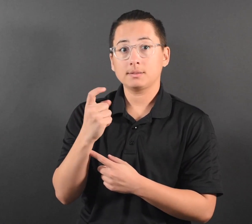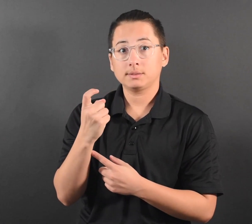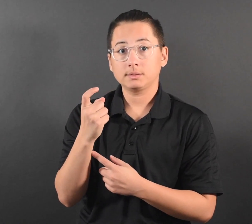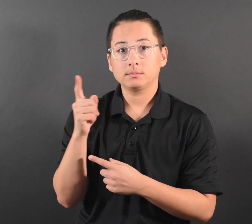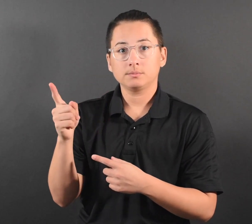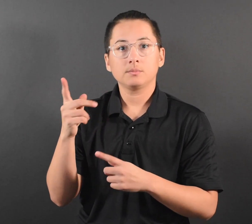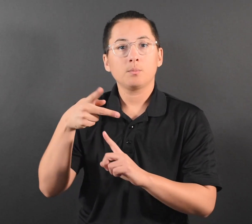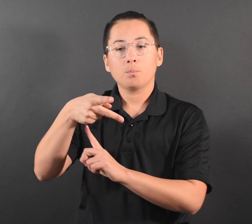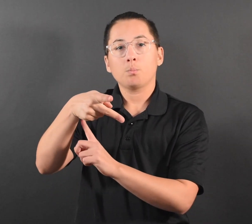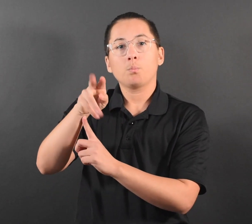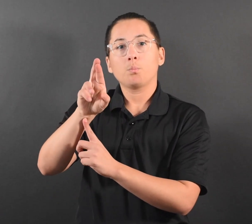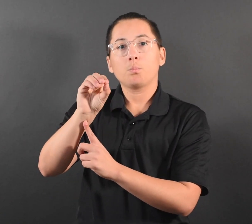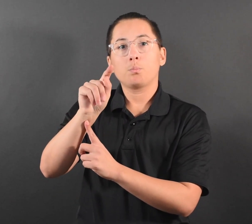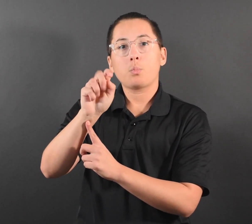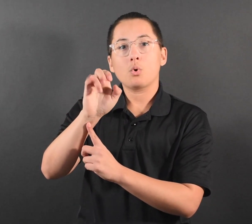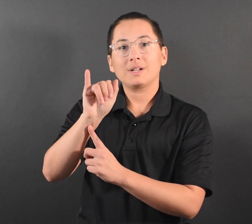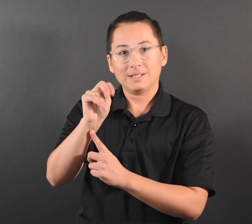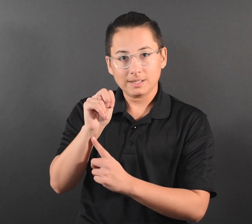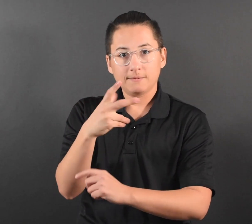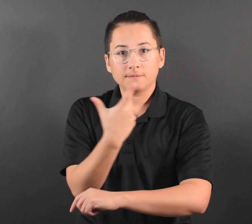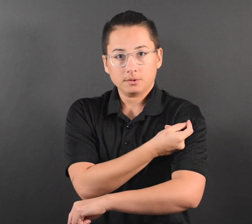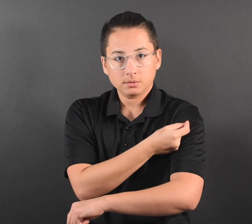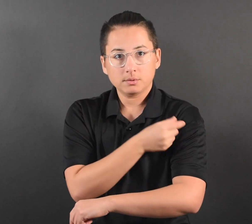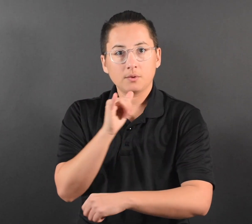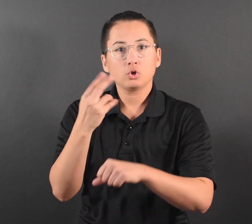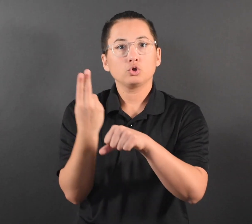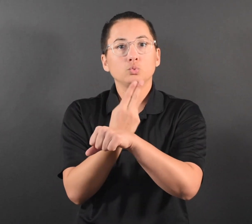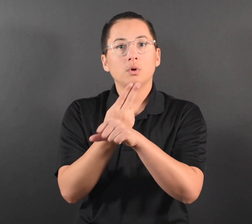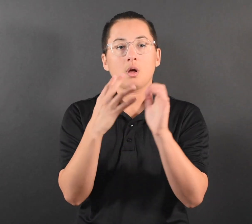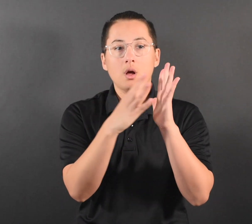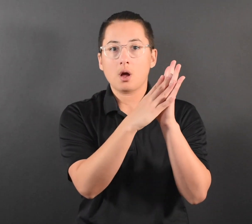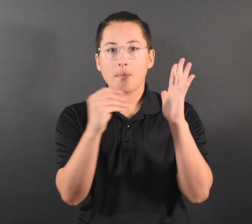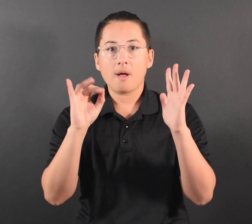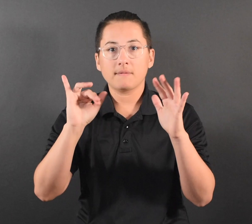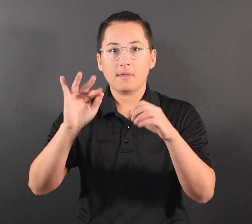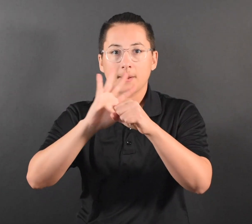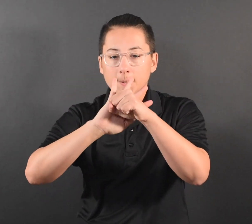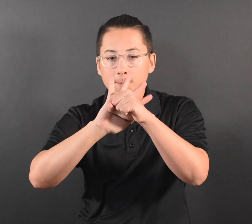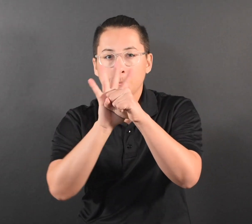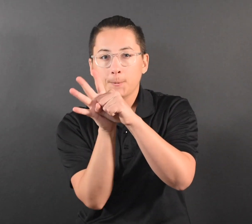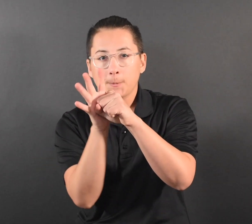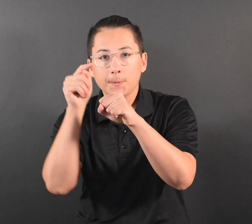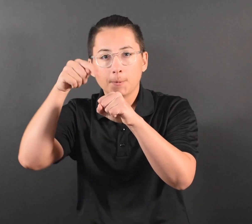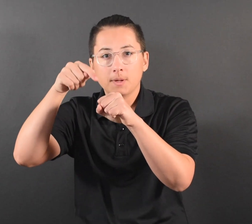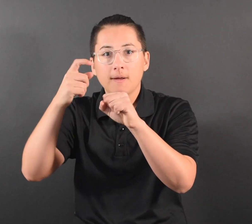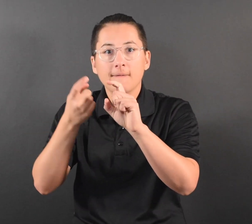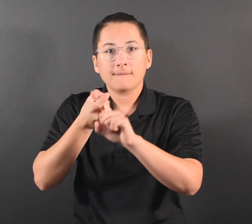Another vaccine, Novavax, is a protein vaccine that uses copies of the spike protein from the